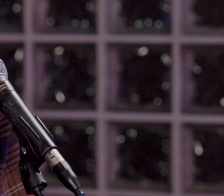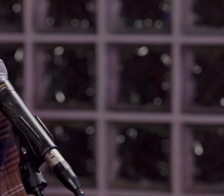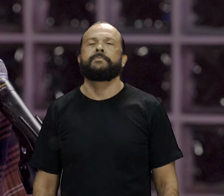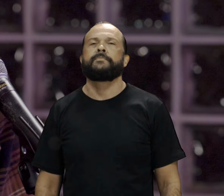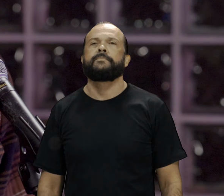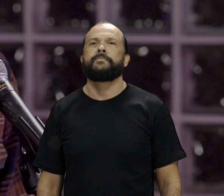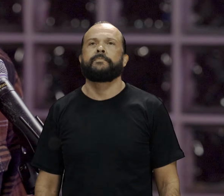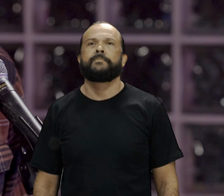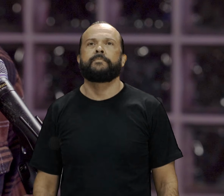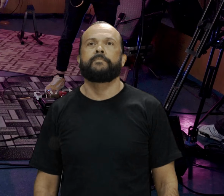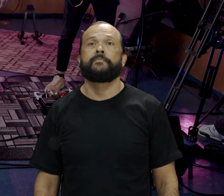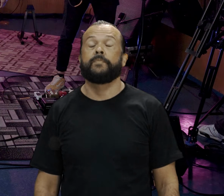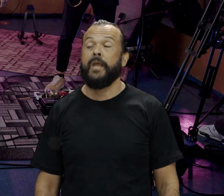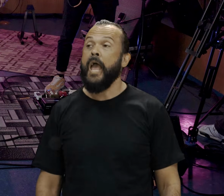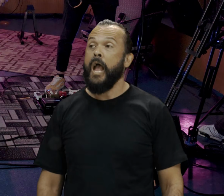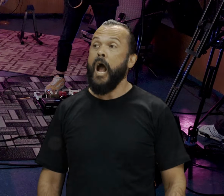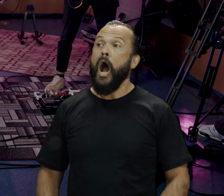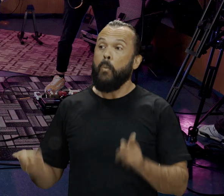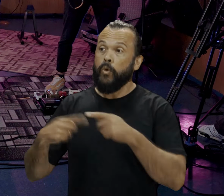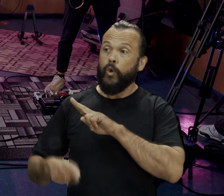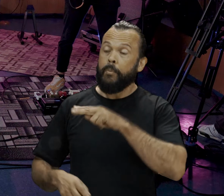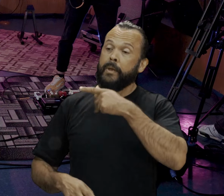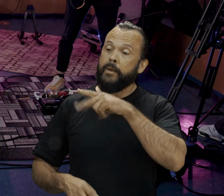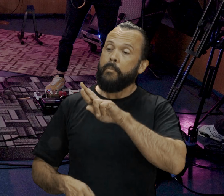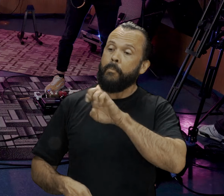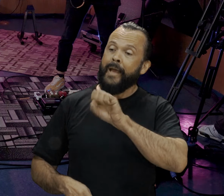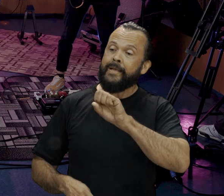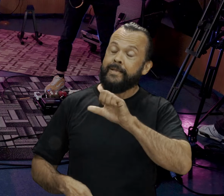That was Rush. You talked about Charlie Brown Jr, about your influences...